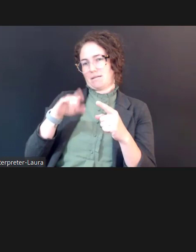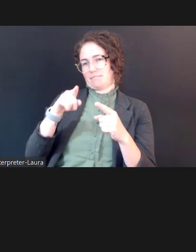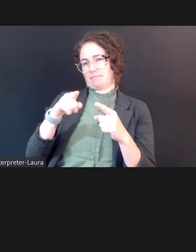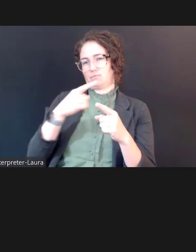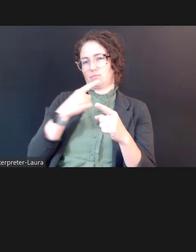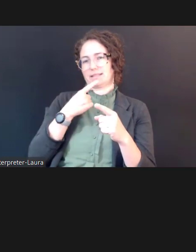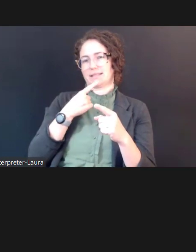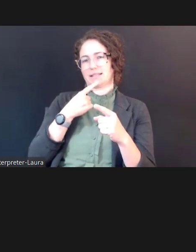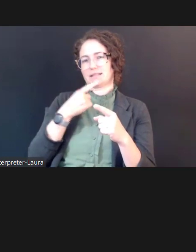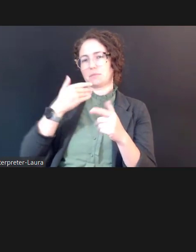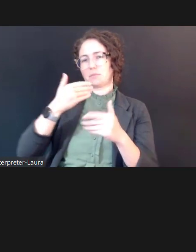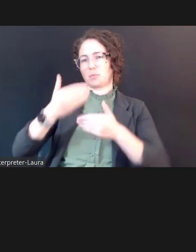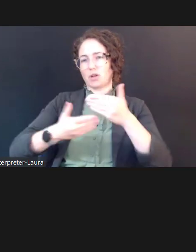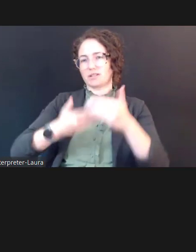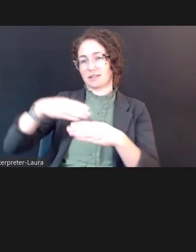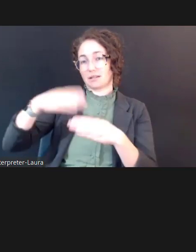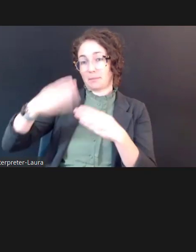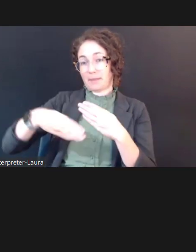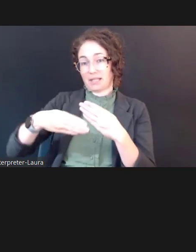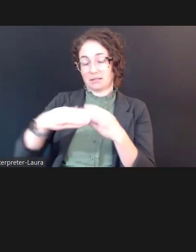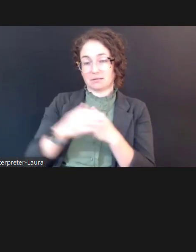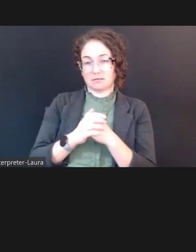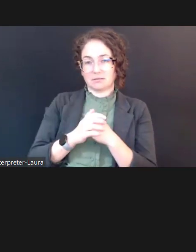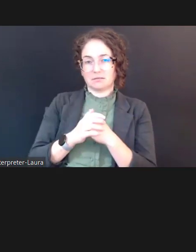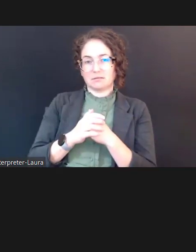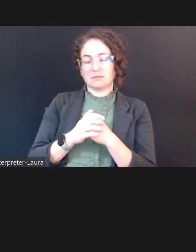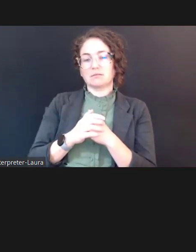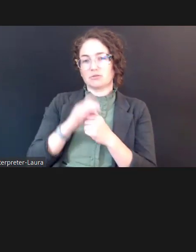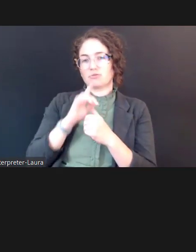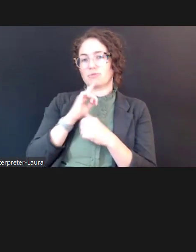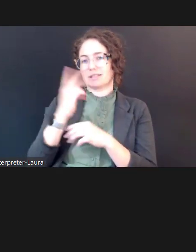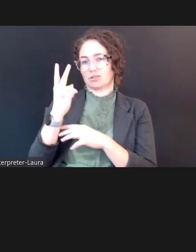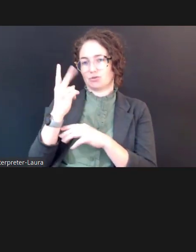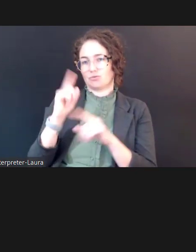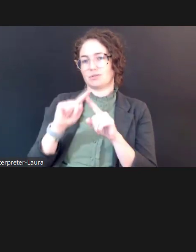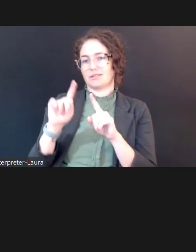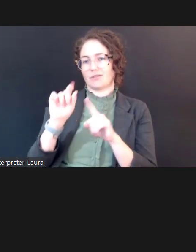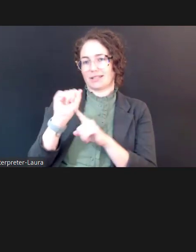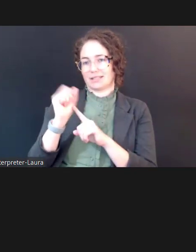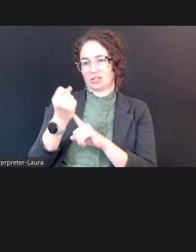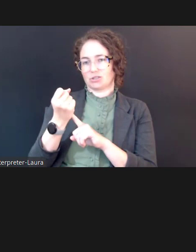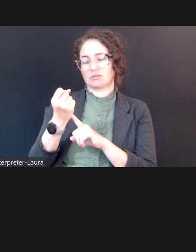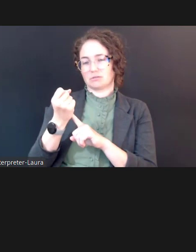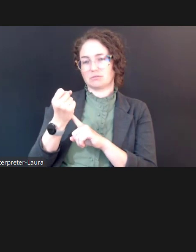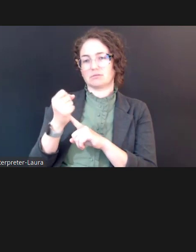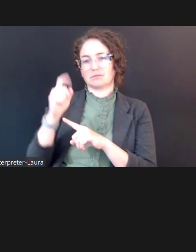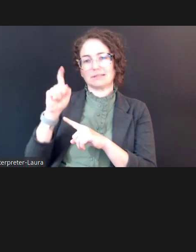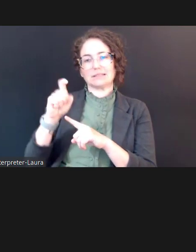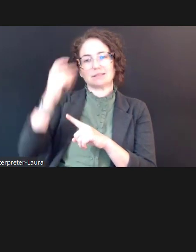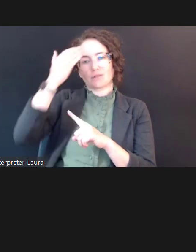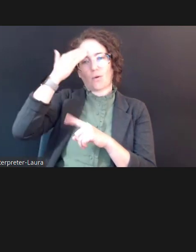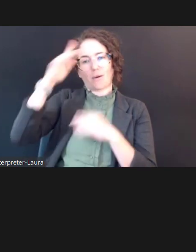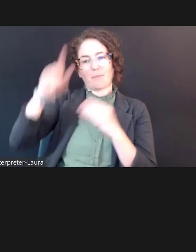" There are two conditions that you want to be aware of to know you're done with a given child.